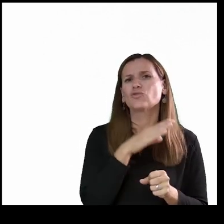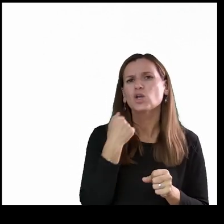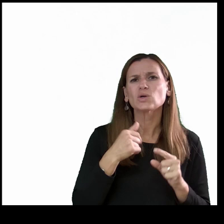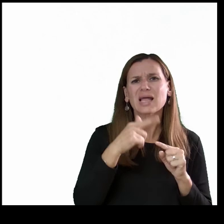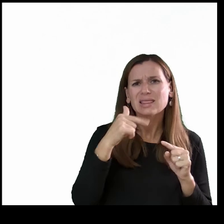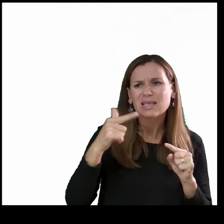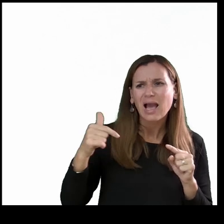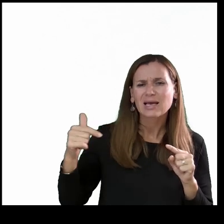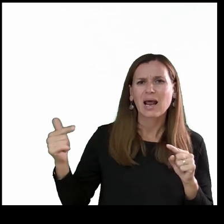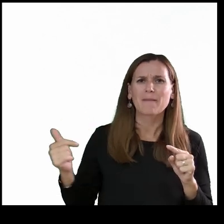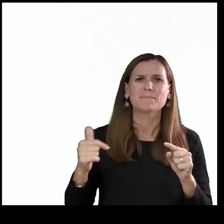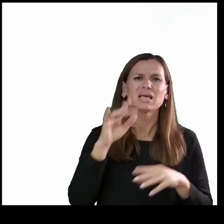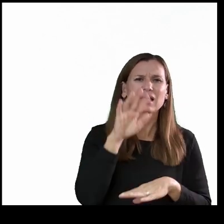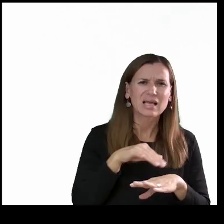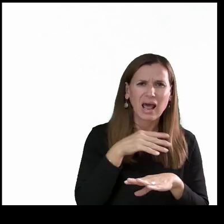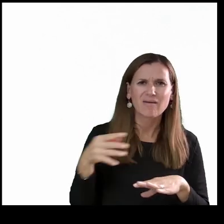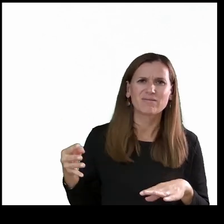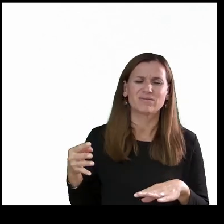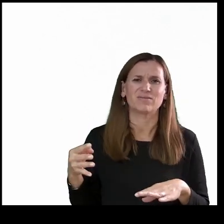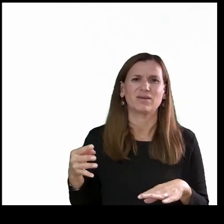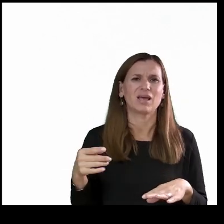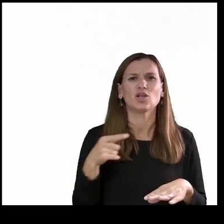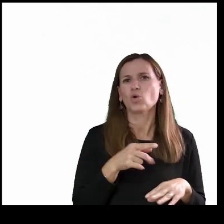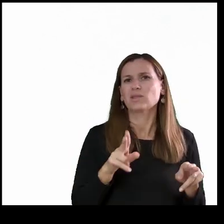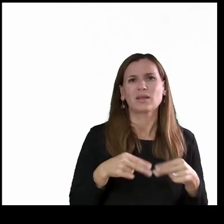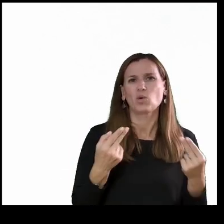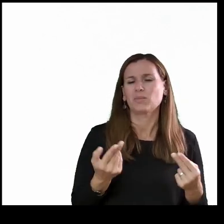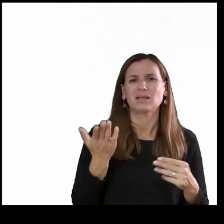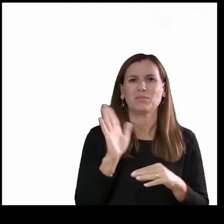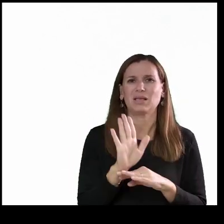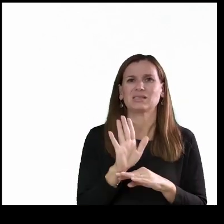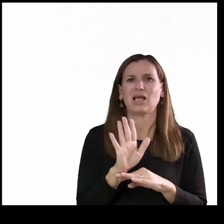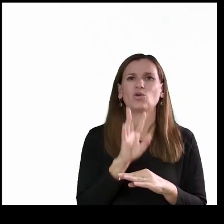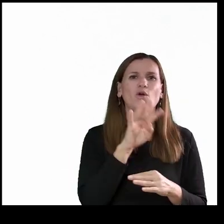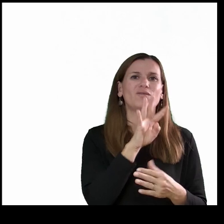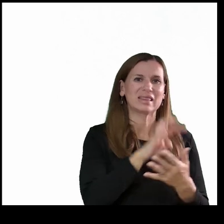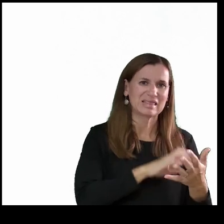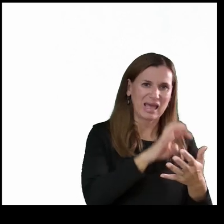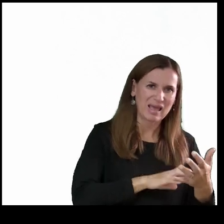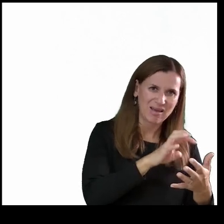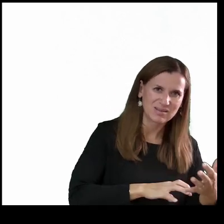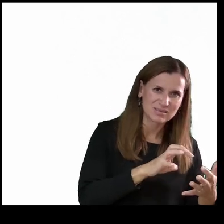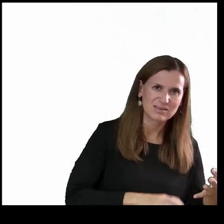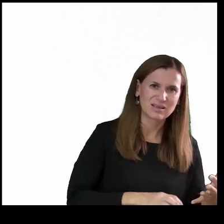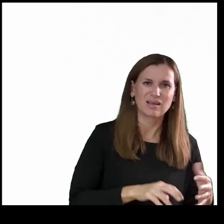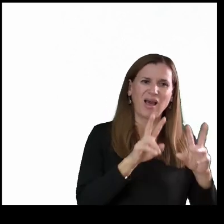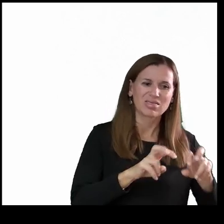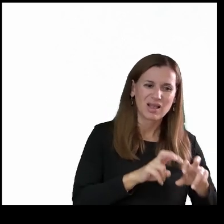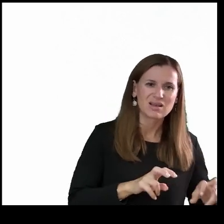Complex systems cannot be represented in text, in analytics, in formulas. You see,